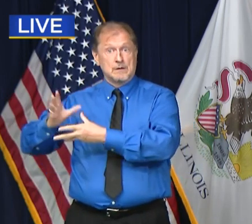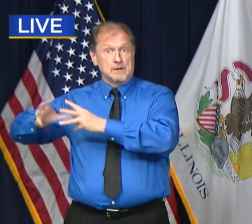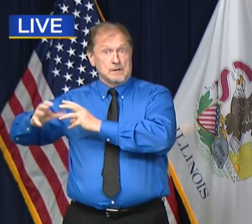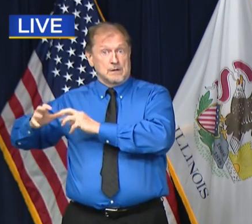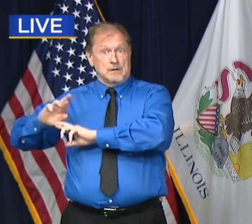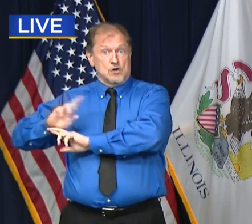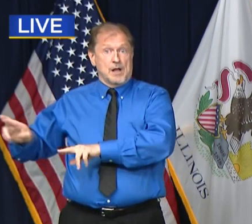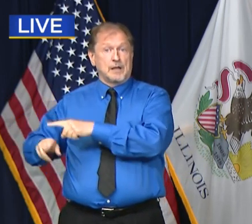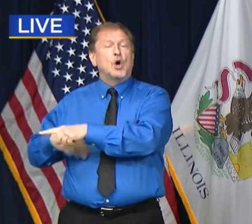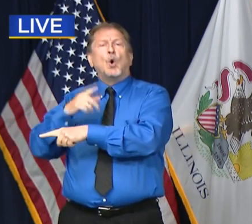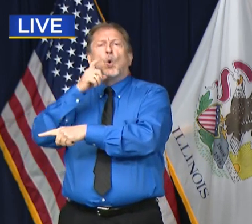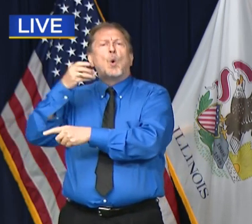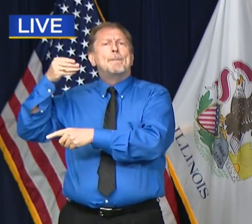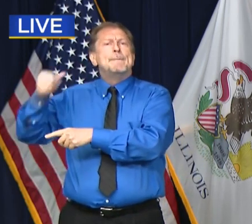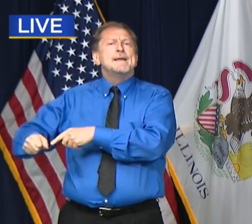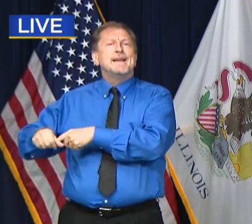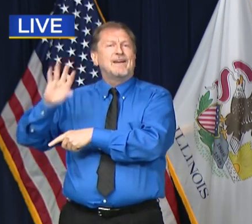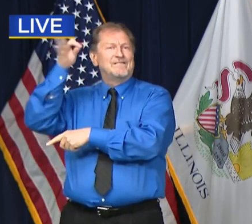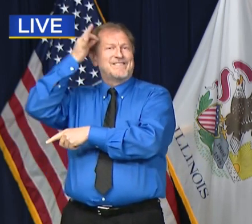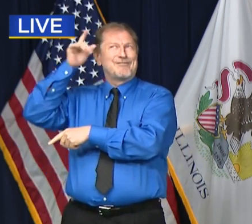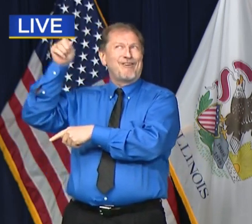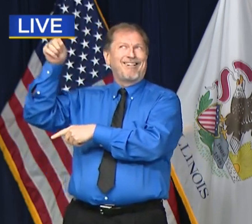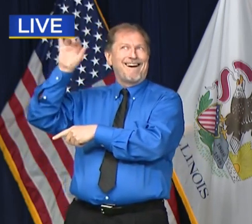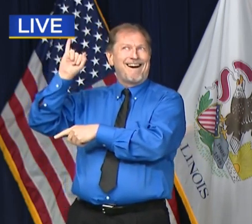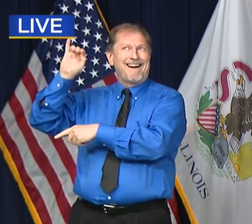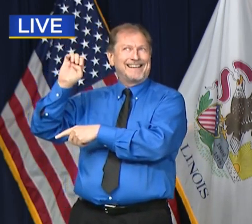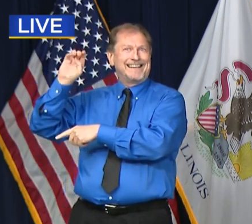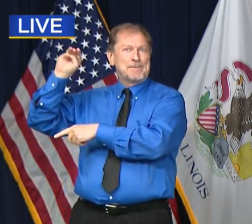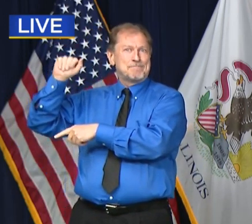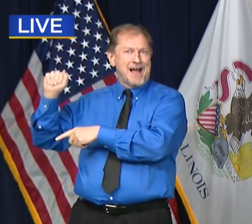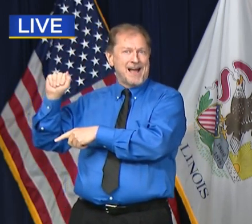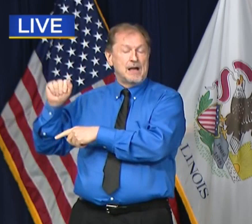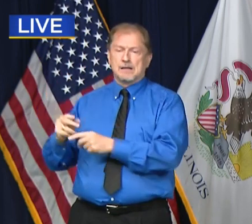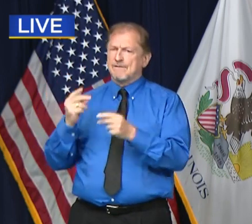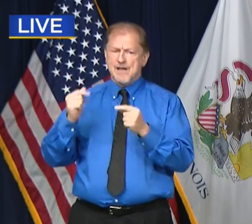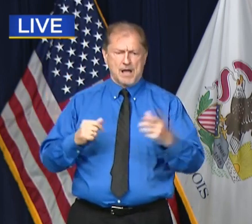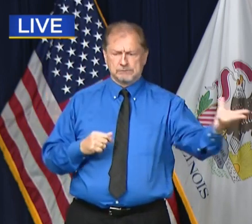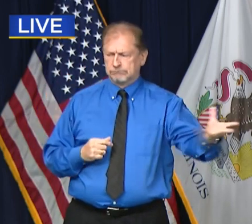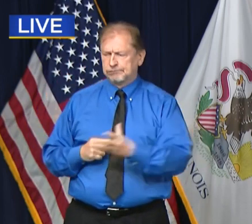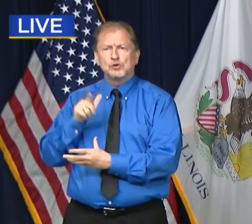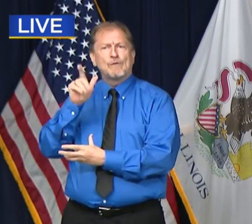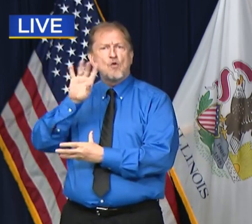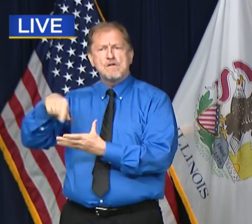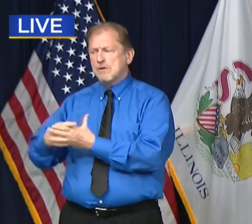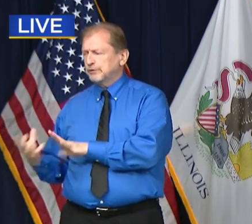WAUKEGAN FACILITY. HIGHLY ENCOURAGE PEOPLE TO TAKE ADVANTAGE OF THIS EQUIPMENT THAT IS BEING PROVIDED THROUGH